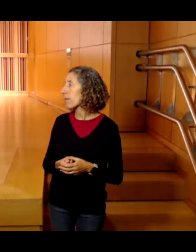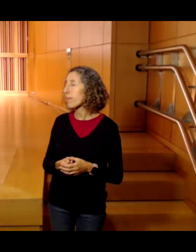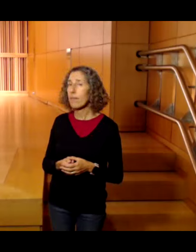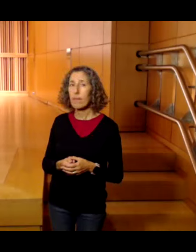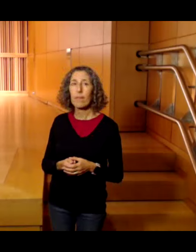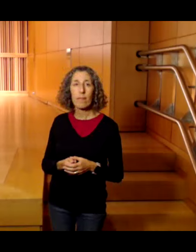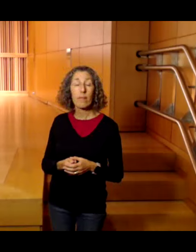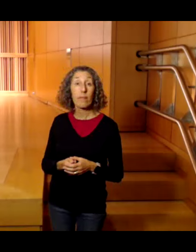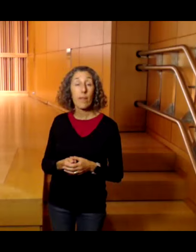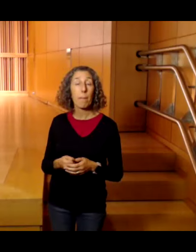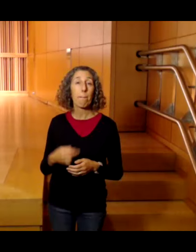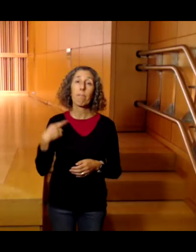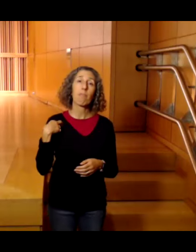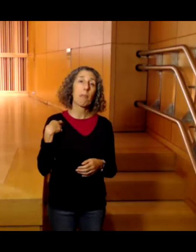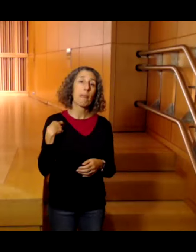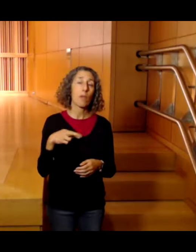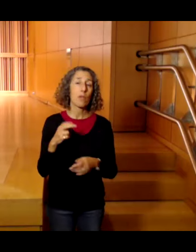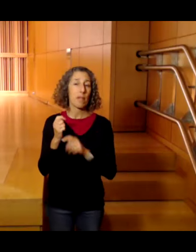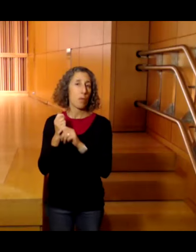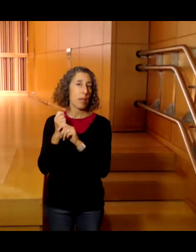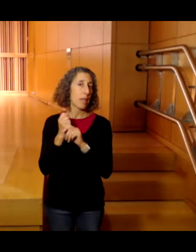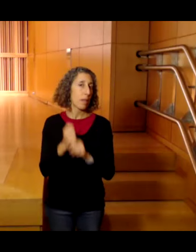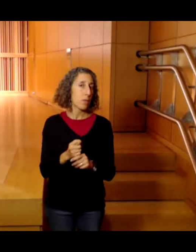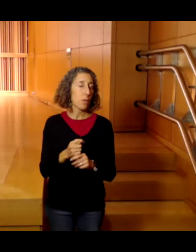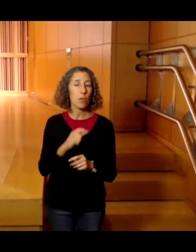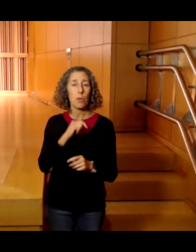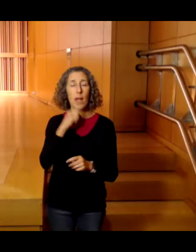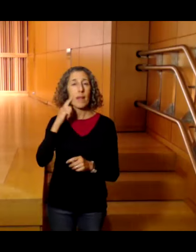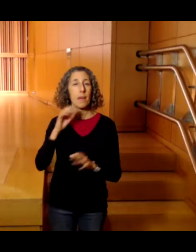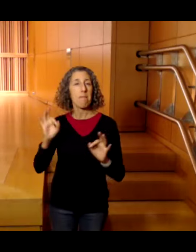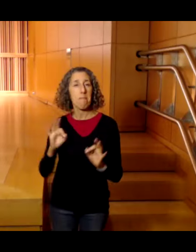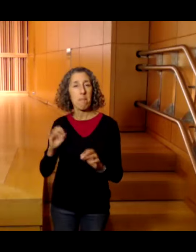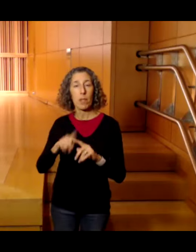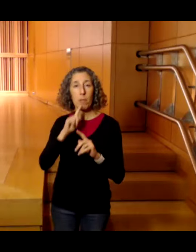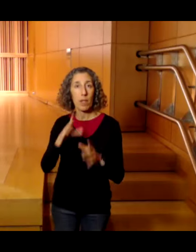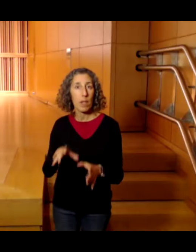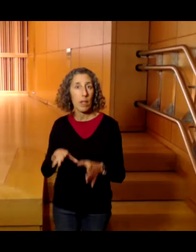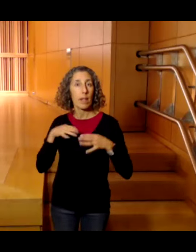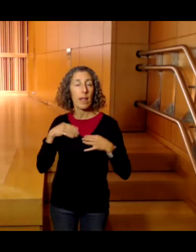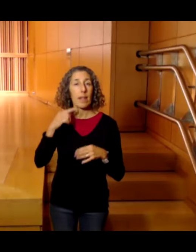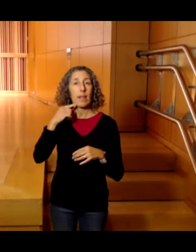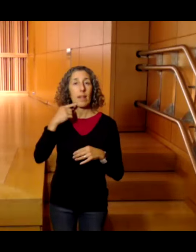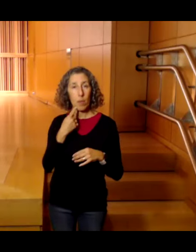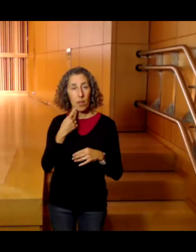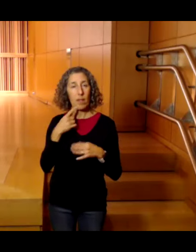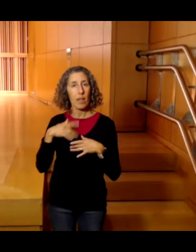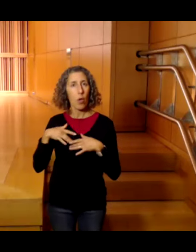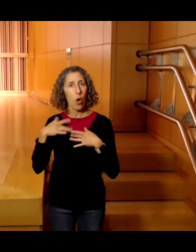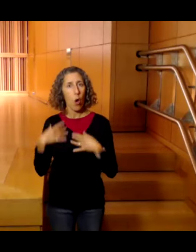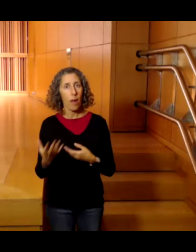As we attempt to reiterate the ideals of community and belonging. Which so many of us hold dear. I also believe that we should privilege.